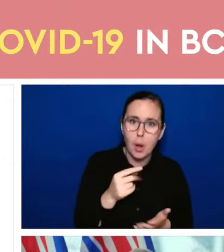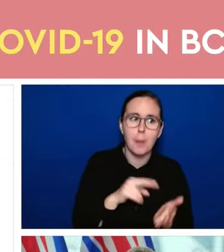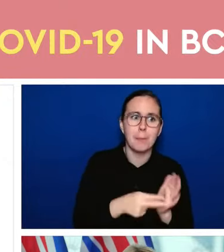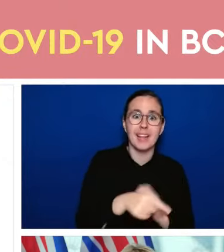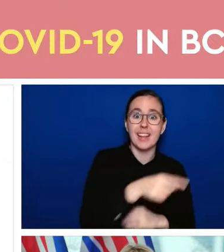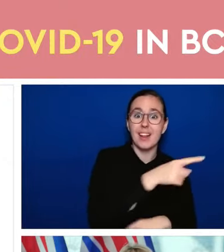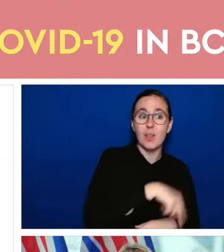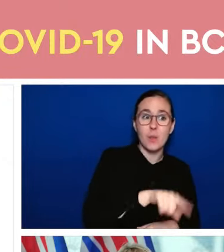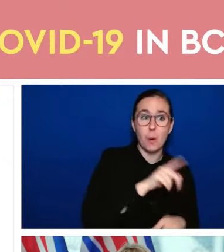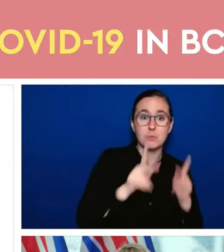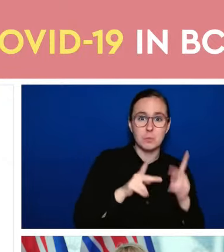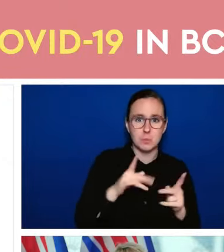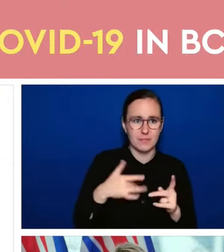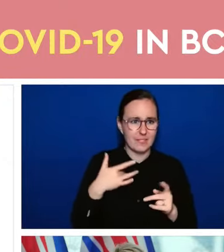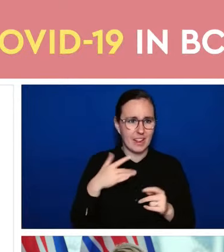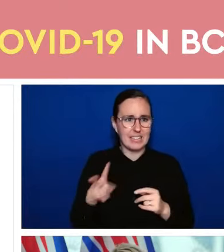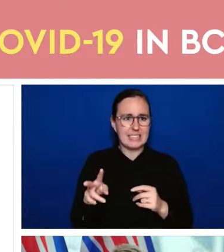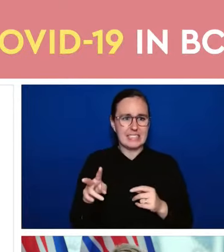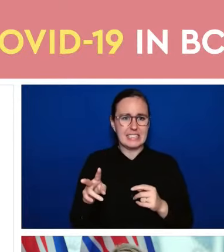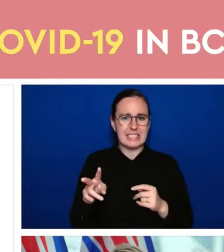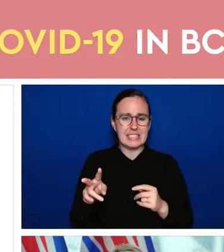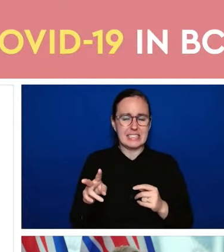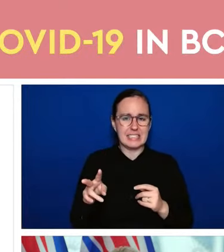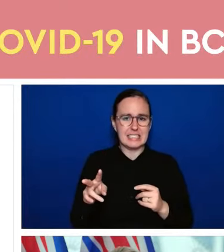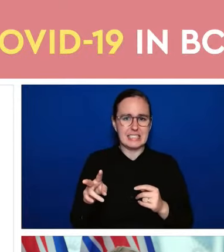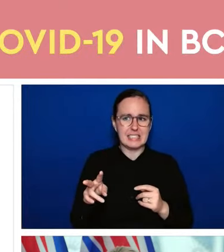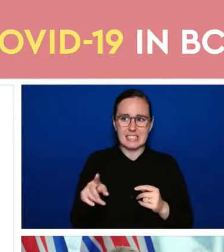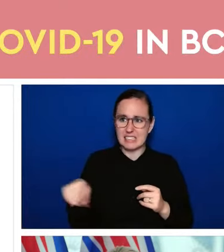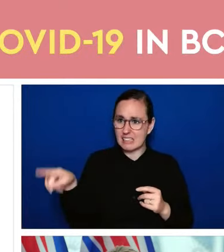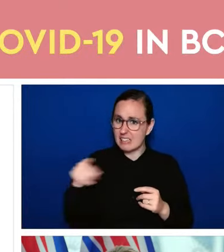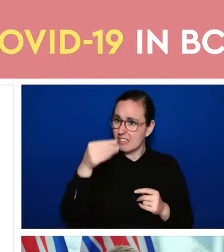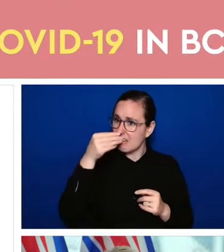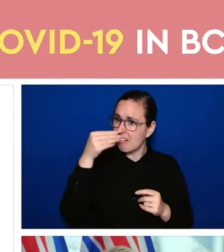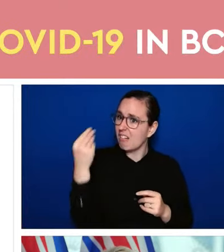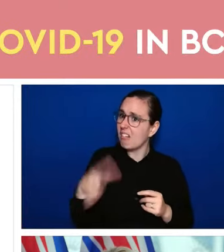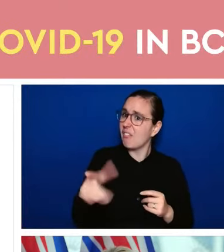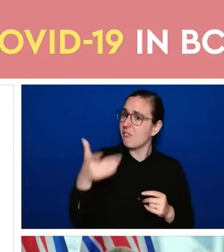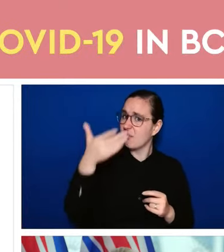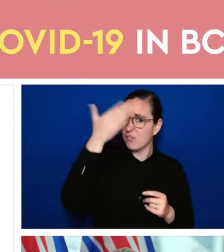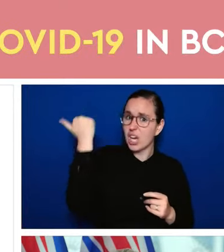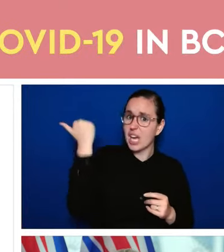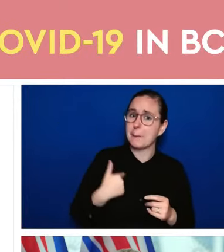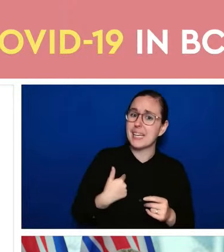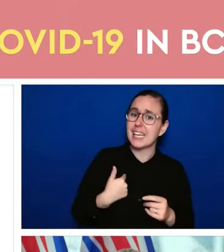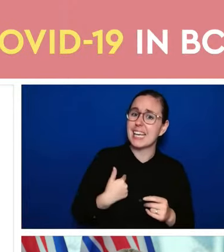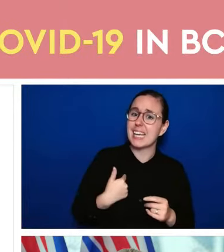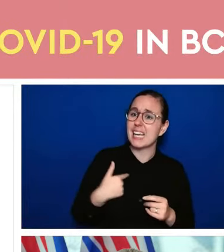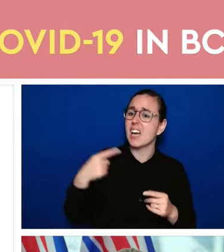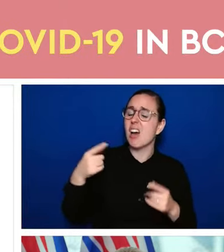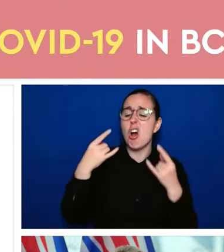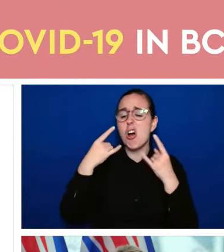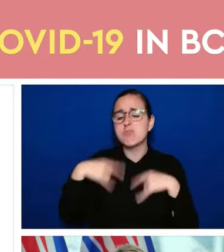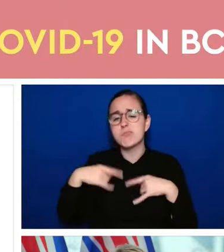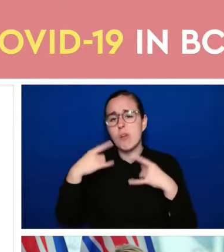with me that they thought that behind are unimportant and at risk as we're moving through